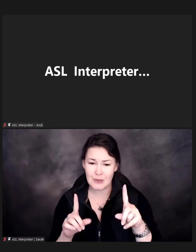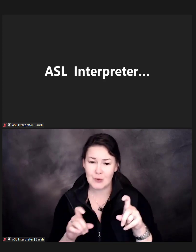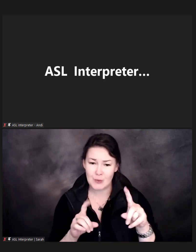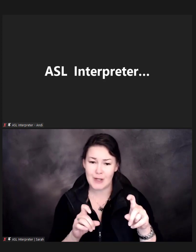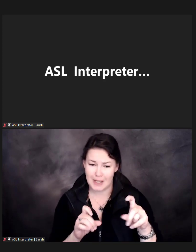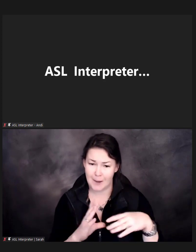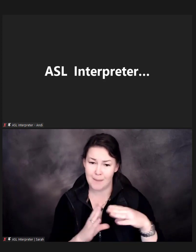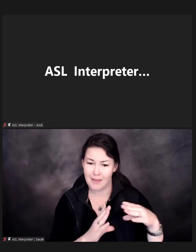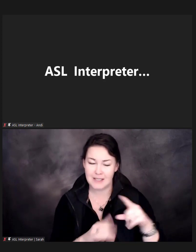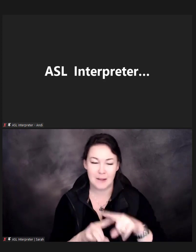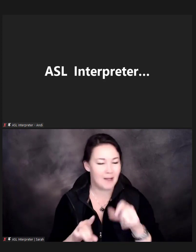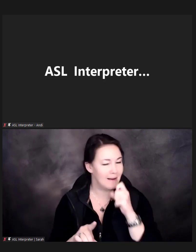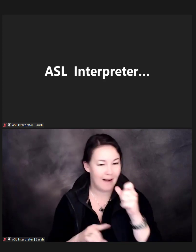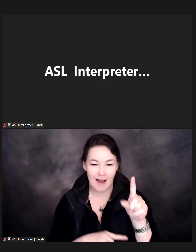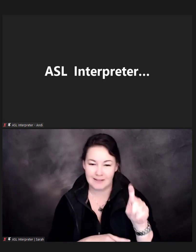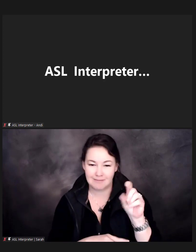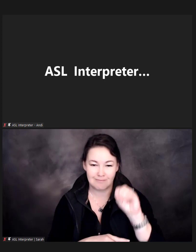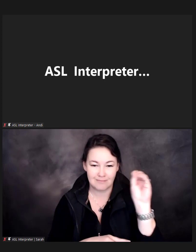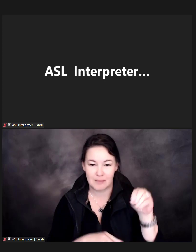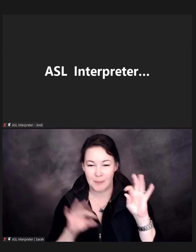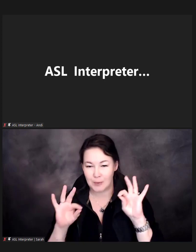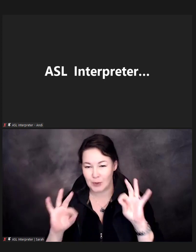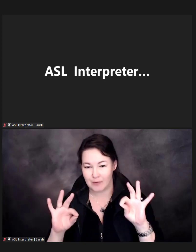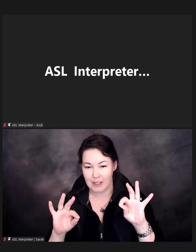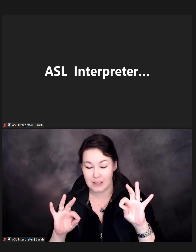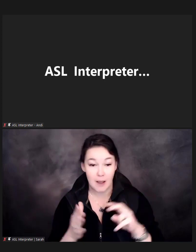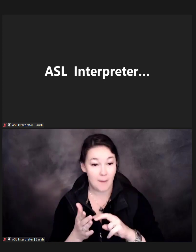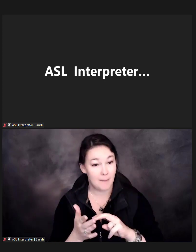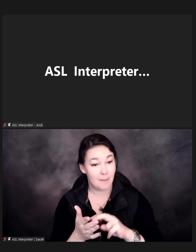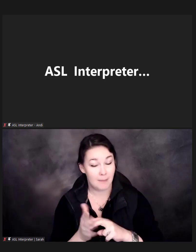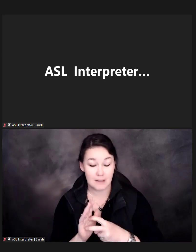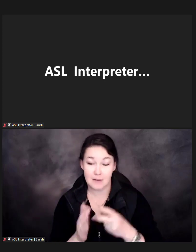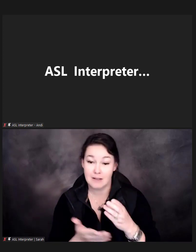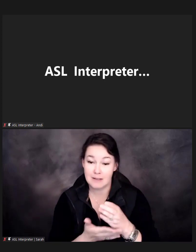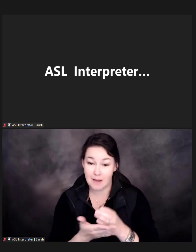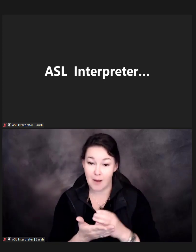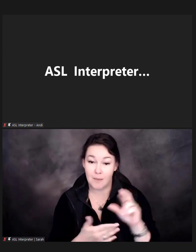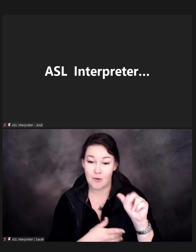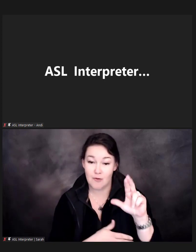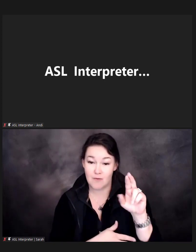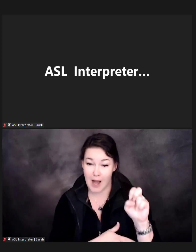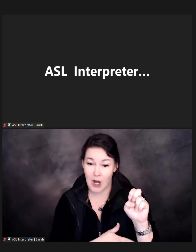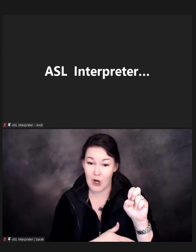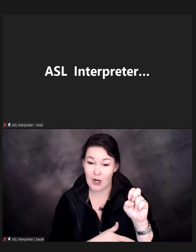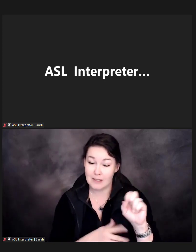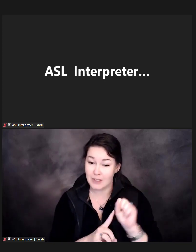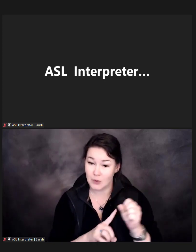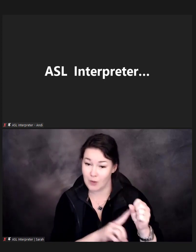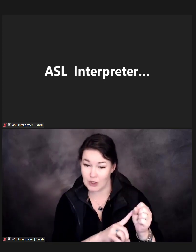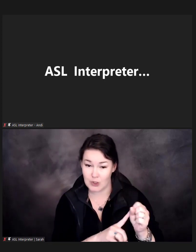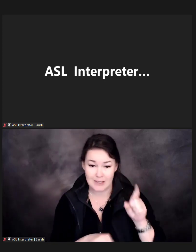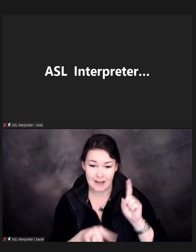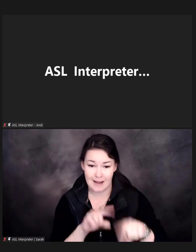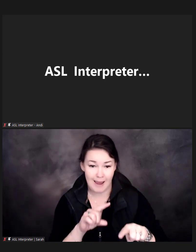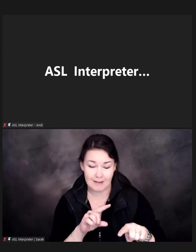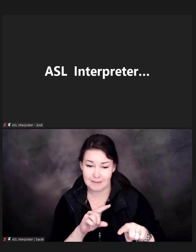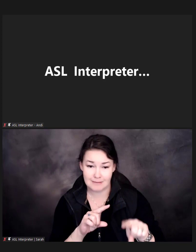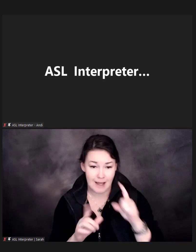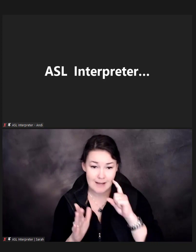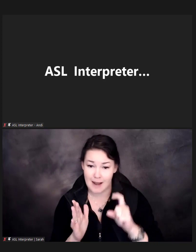screening methods, but they're still not perfect, so that means there may be some rare conditions that are not identified through